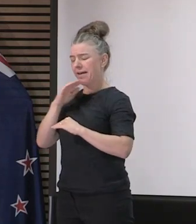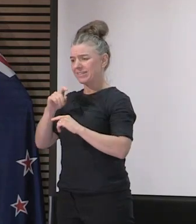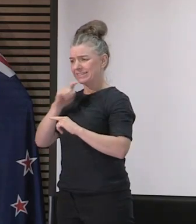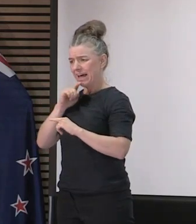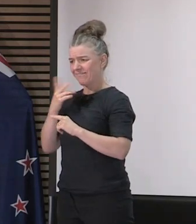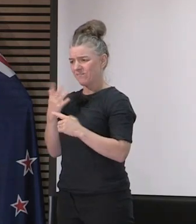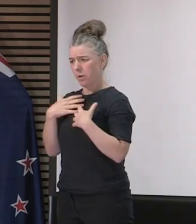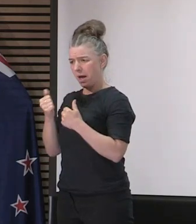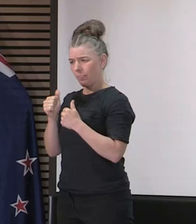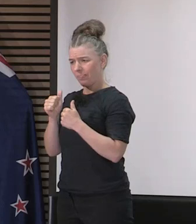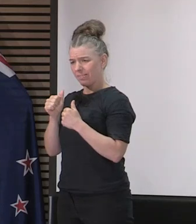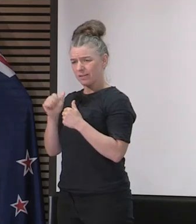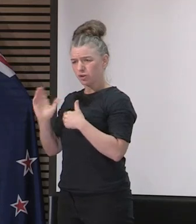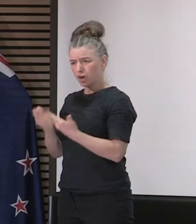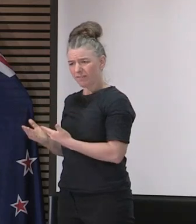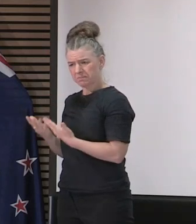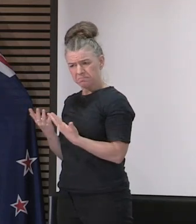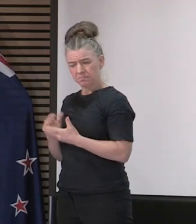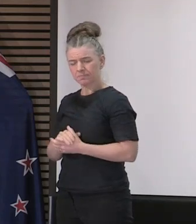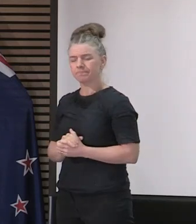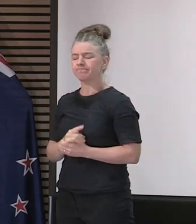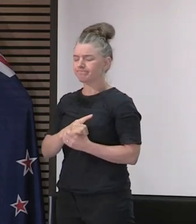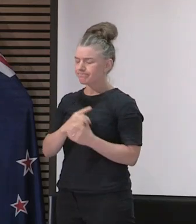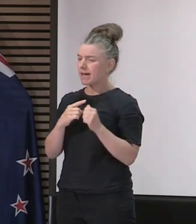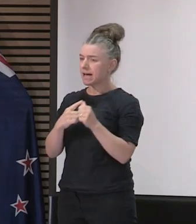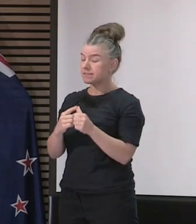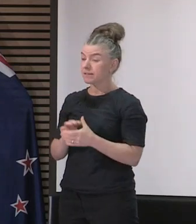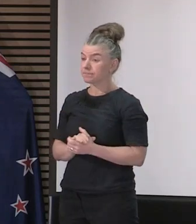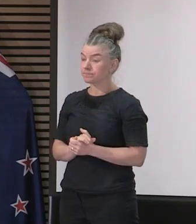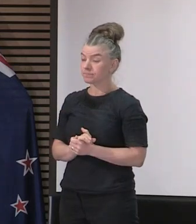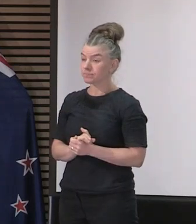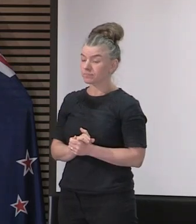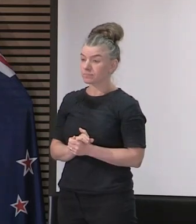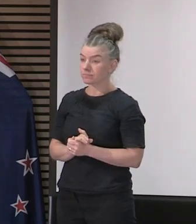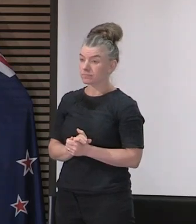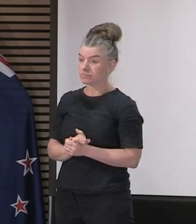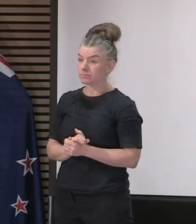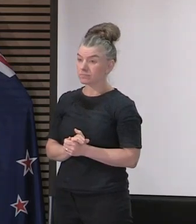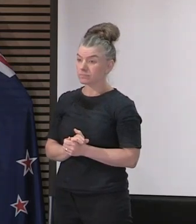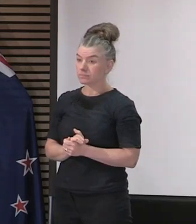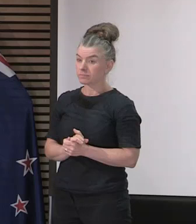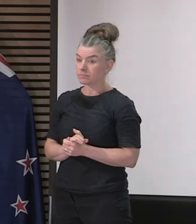staff in the health system? If the borders remain closed for